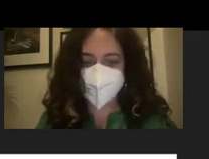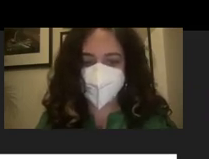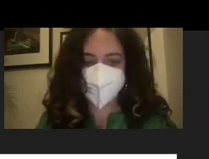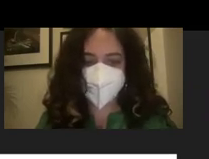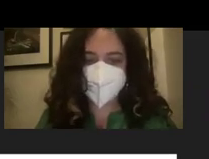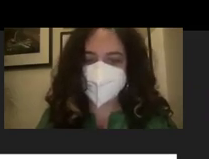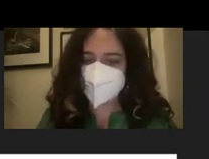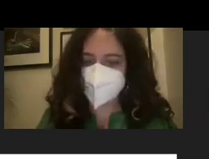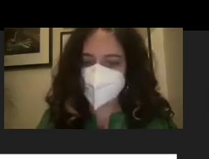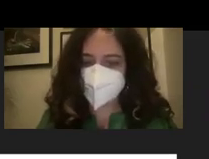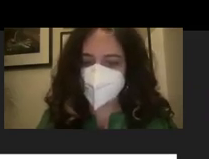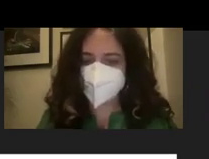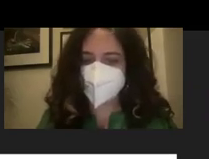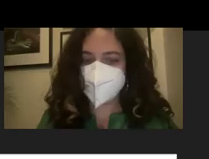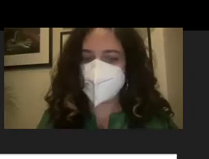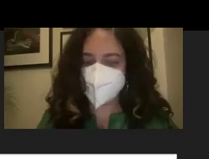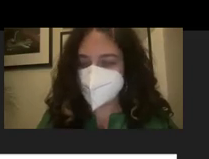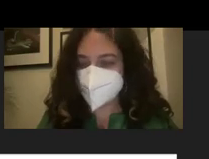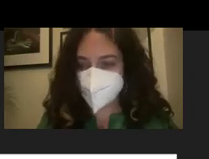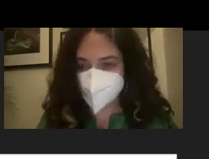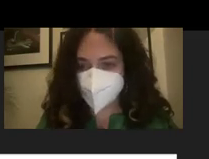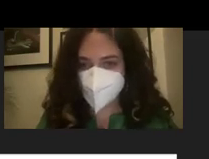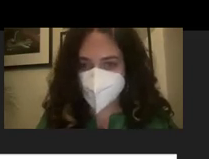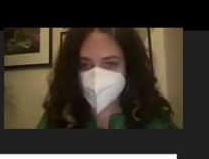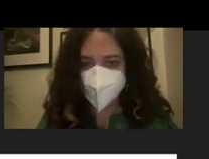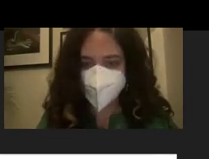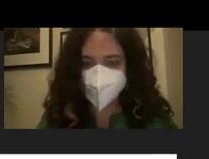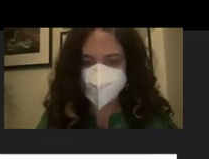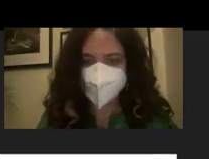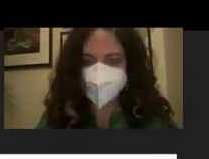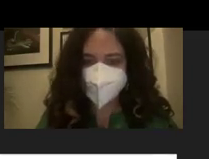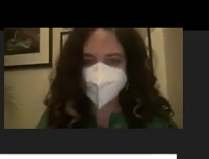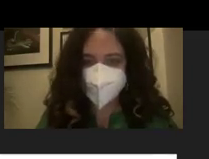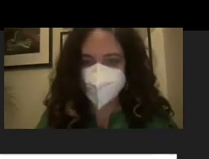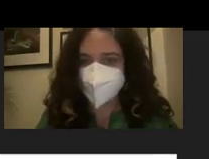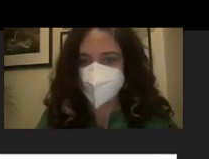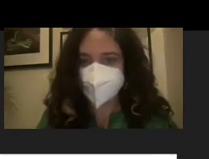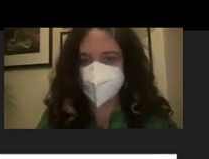lives in the same way now we have to stand up for the American way of life there's also the Texas